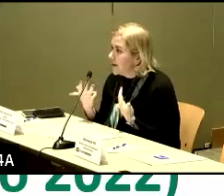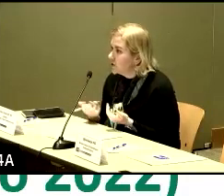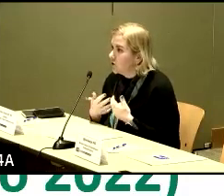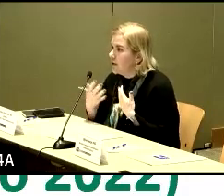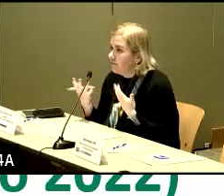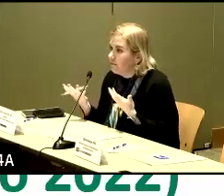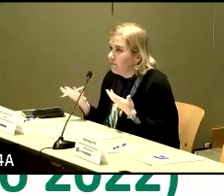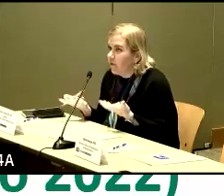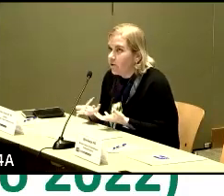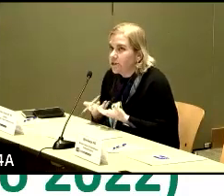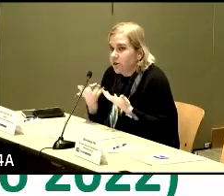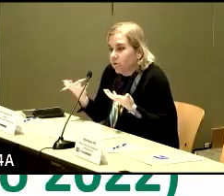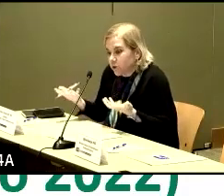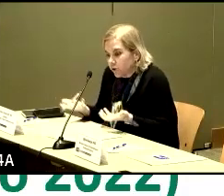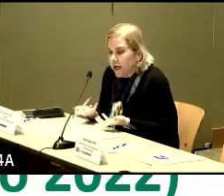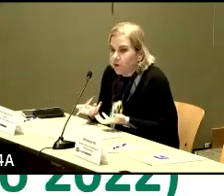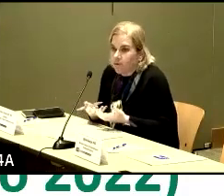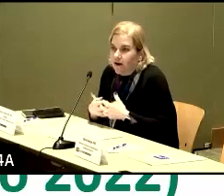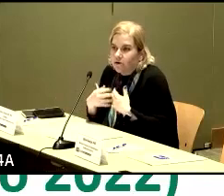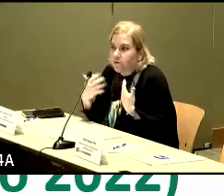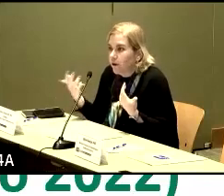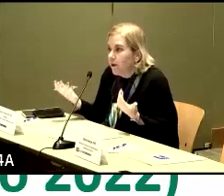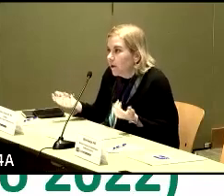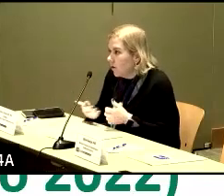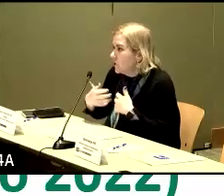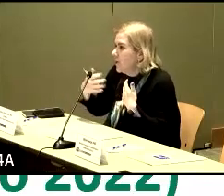make sure that folks, you know, certainly healthcare providers, but coaches